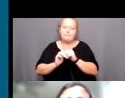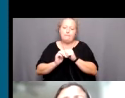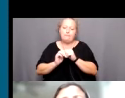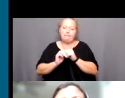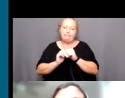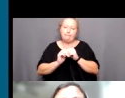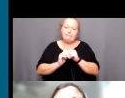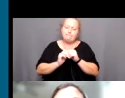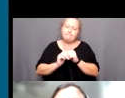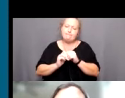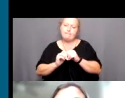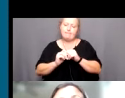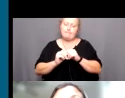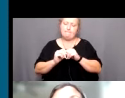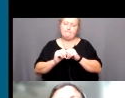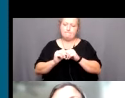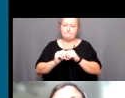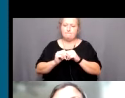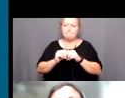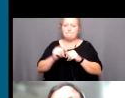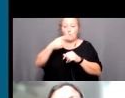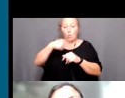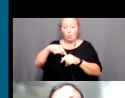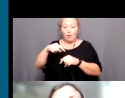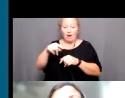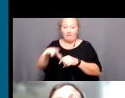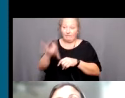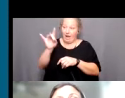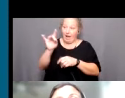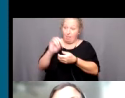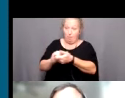And so to the extent that we find these partnerships. the State is making very